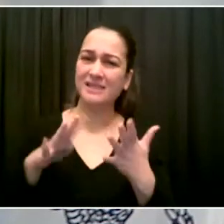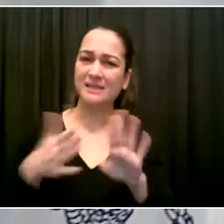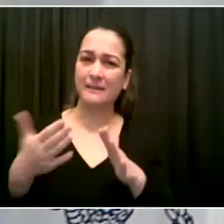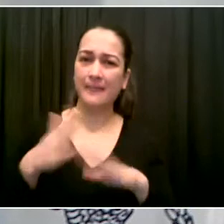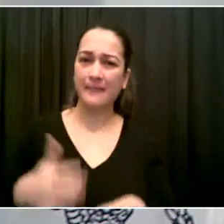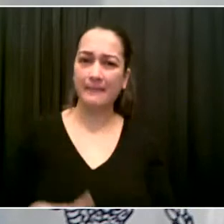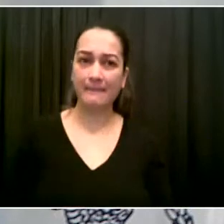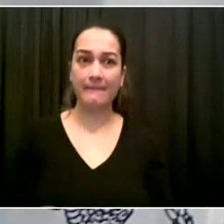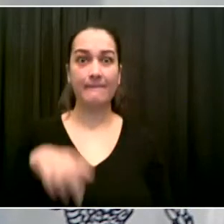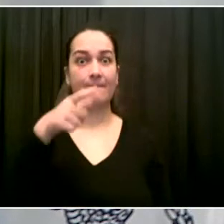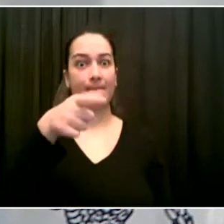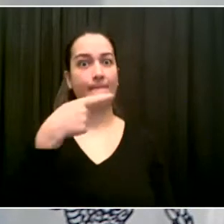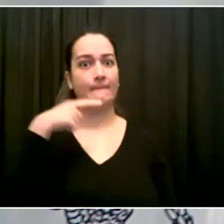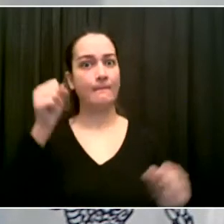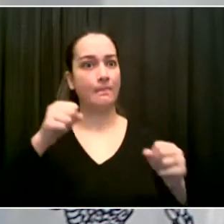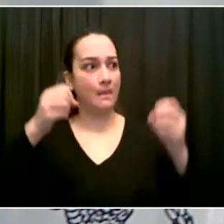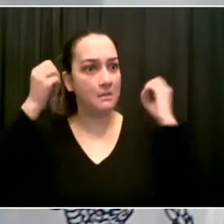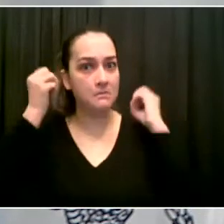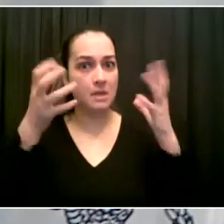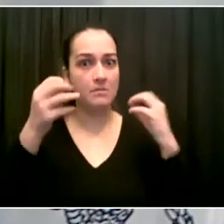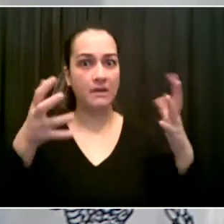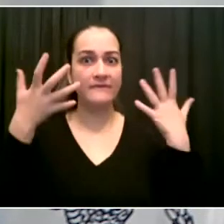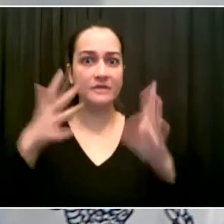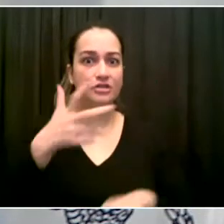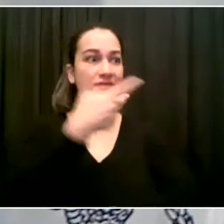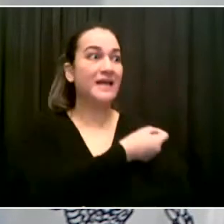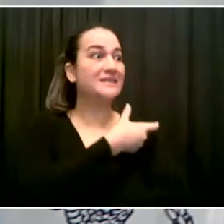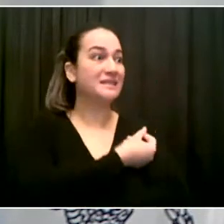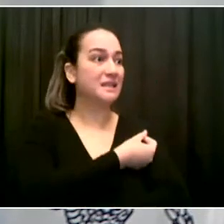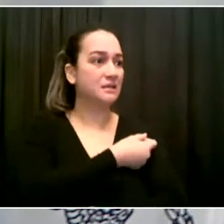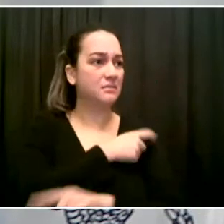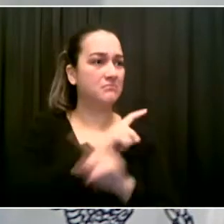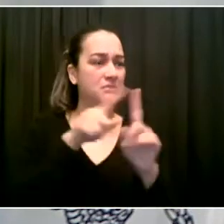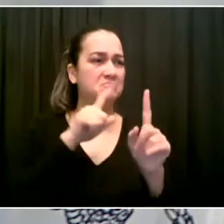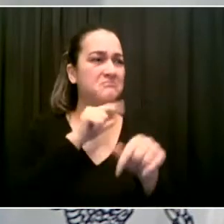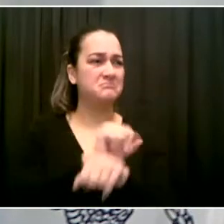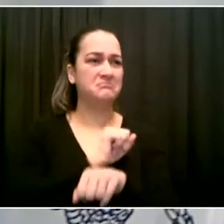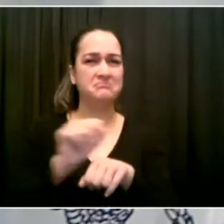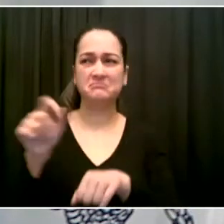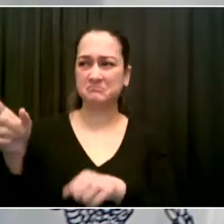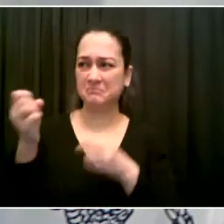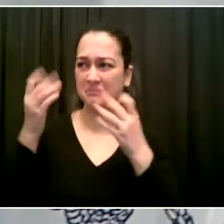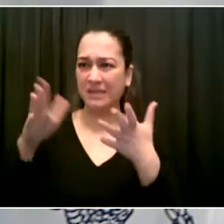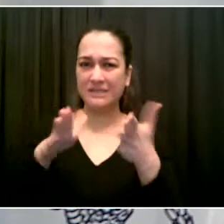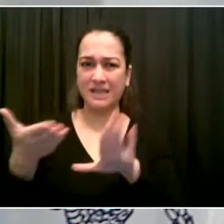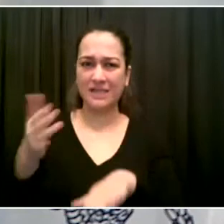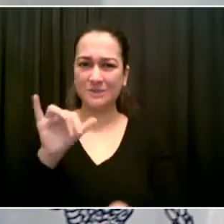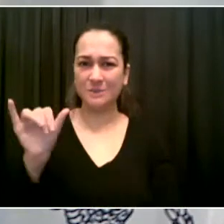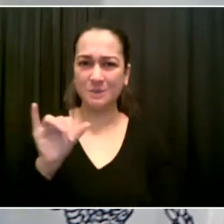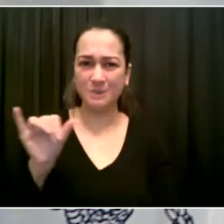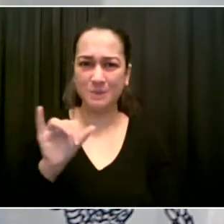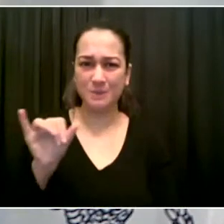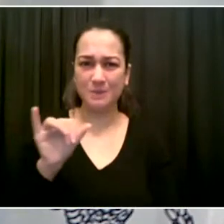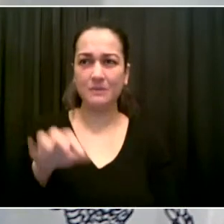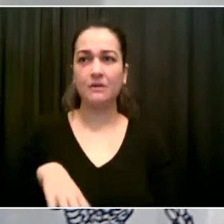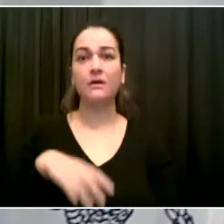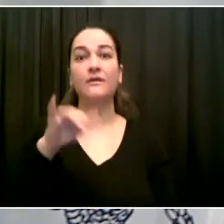CONTRAST BETWEEN GGTIETNG MORE PEOPLE VACCINATED YET